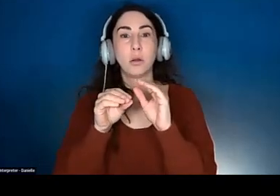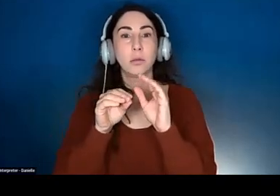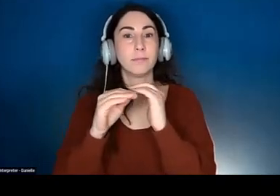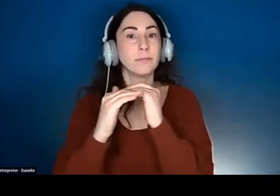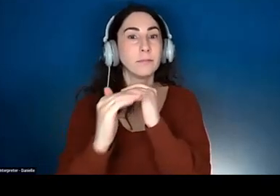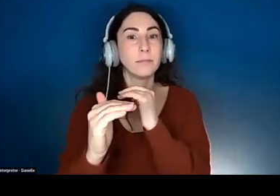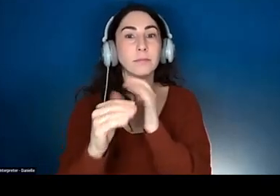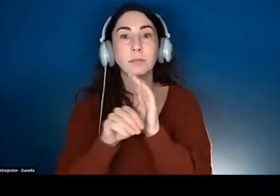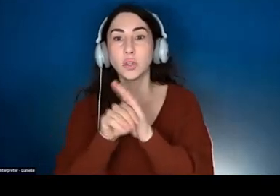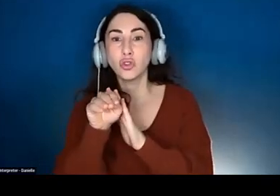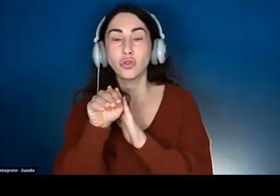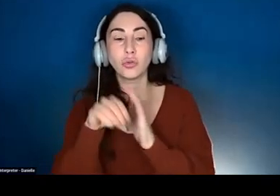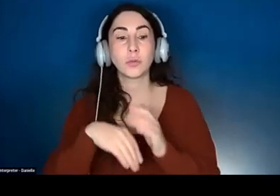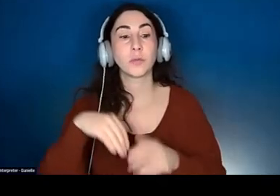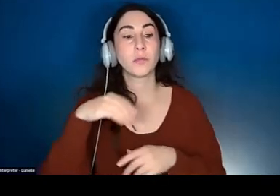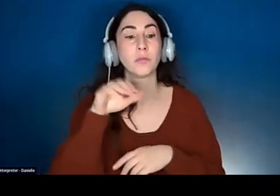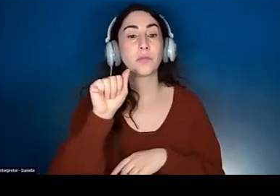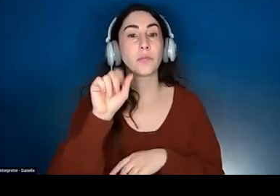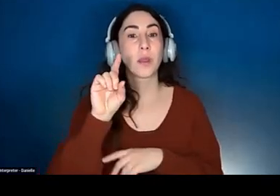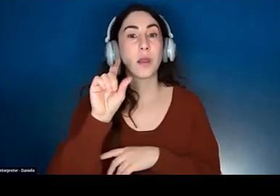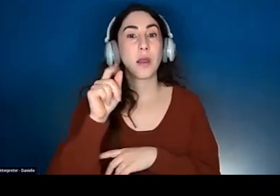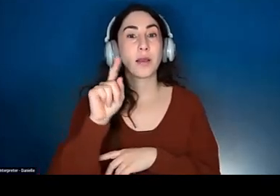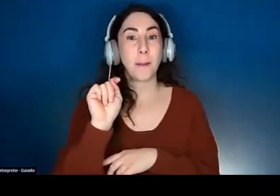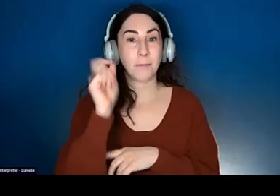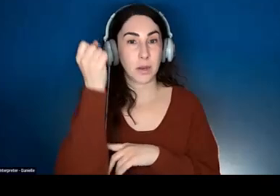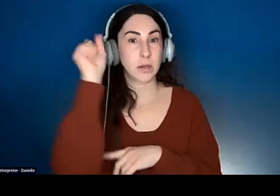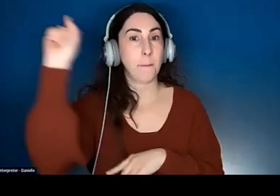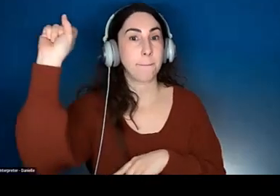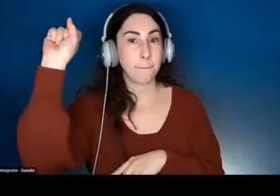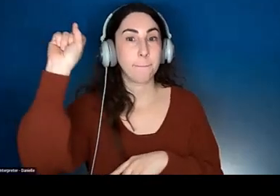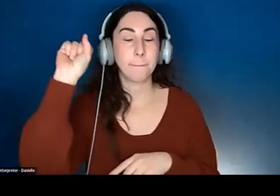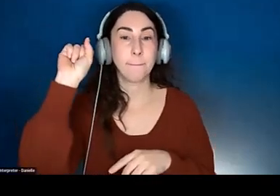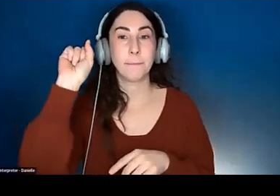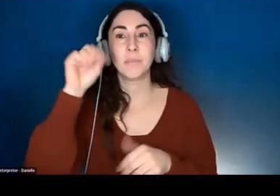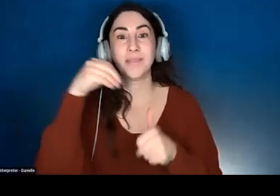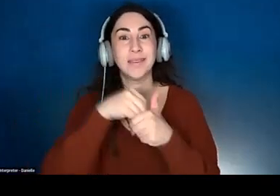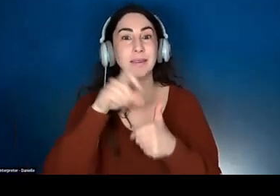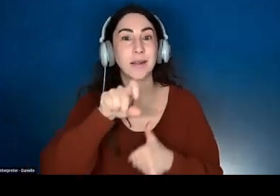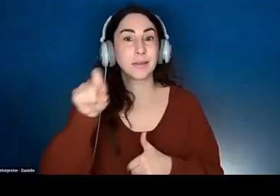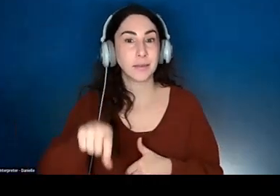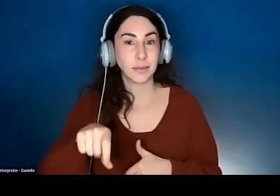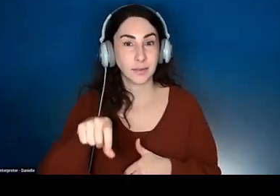chapter in Texas was inspired by some legislation